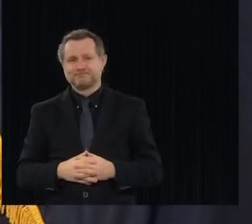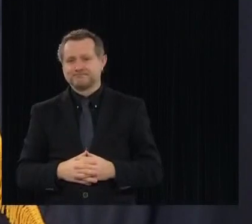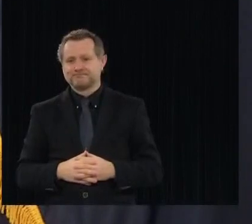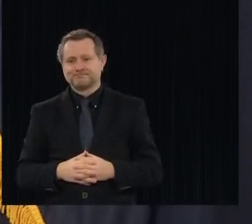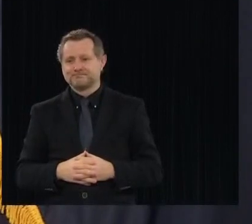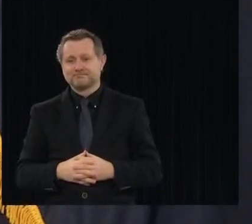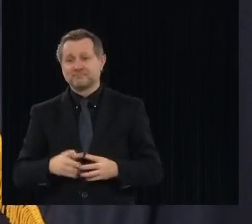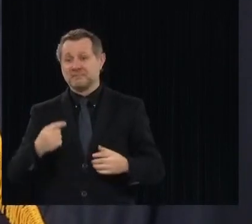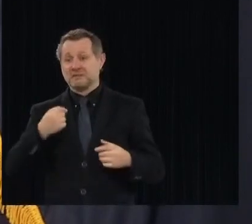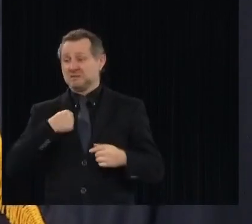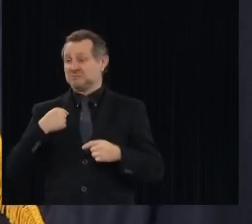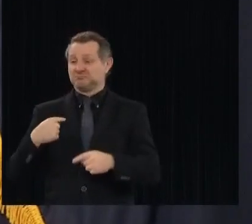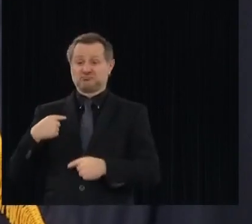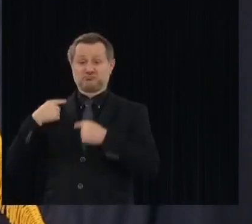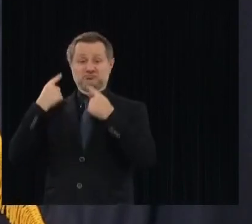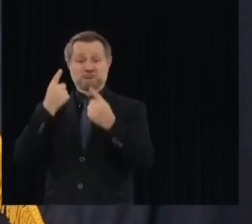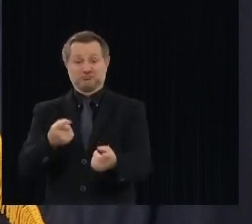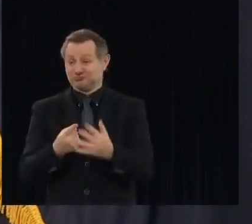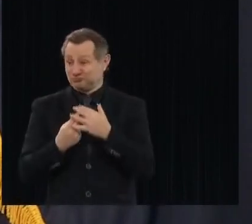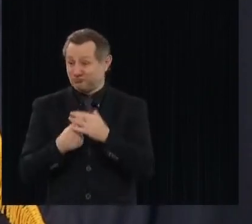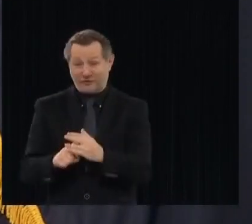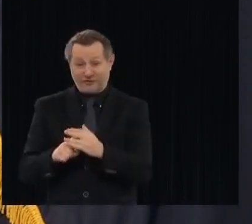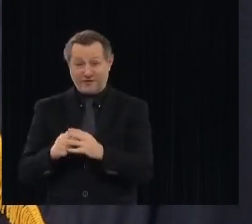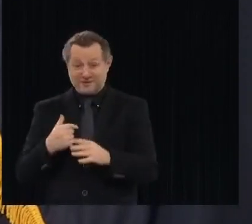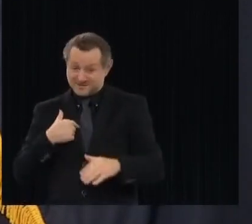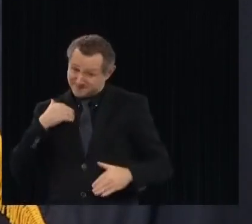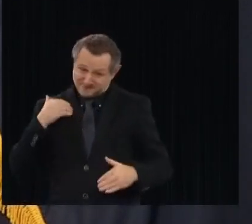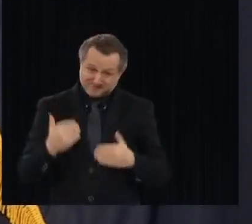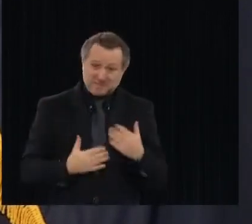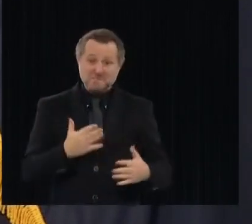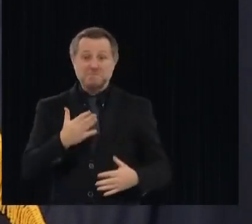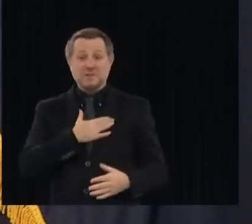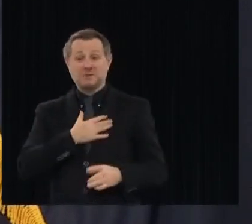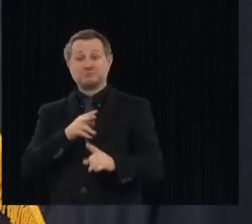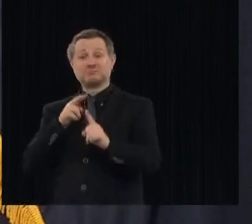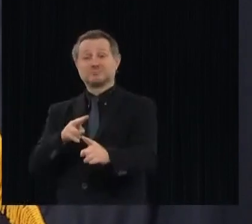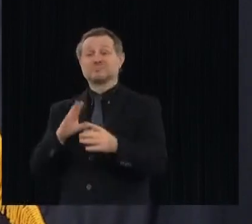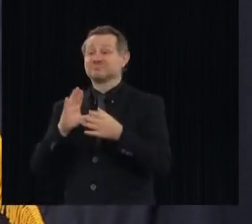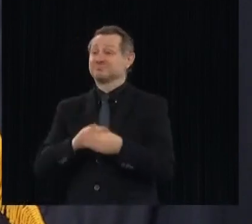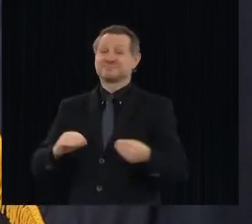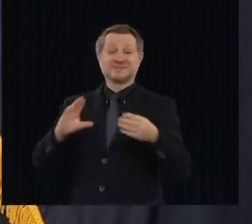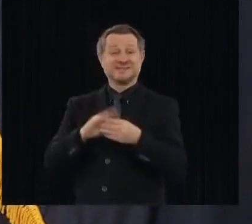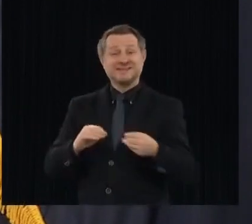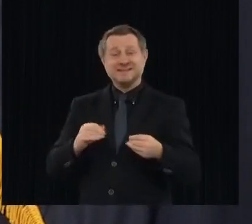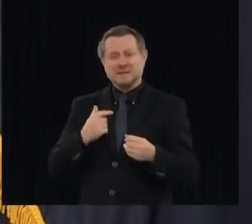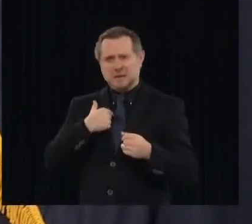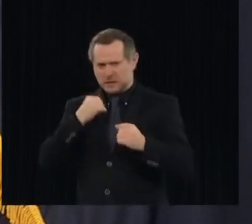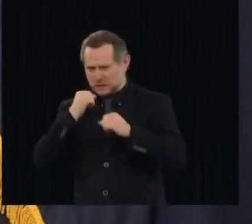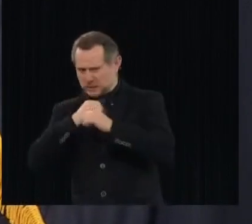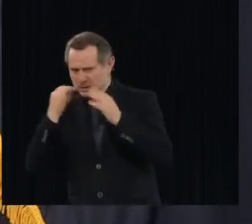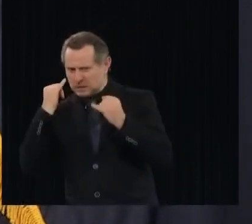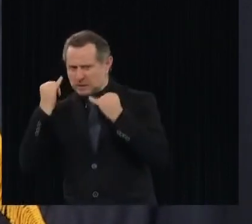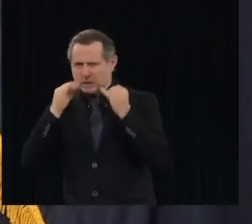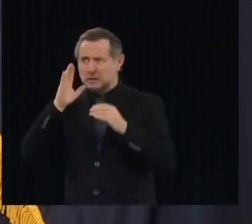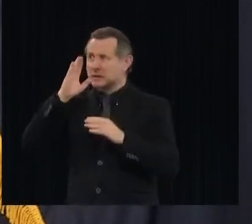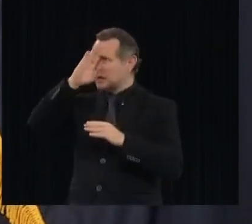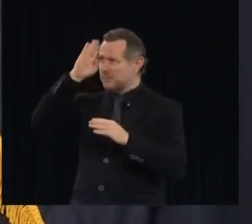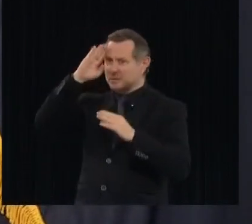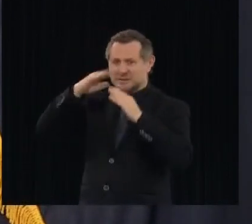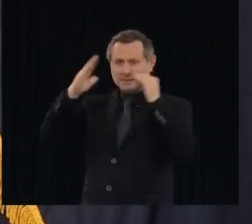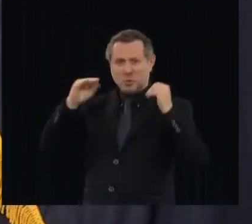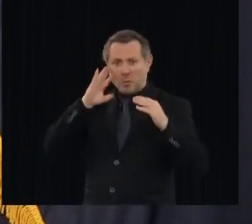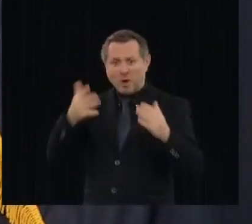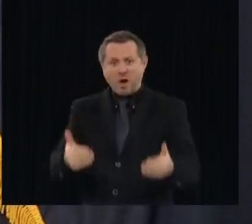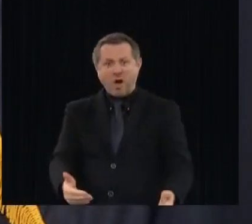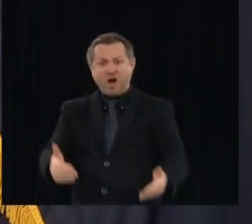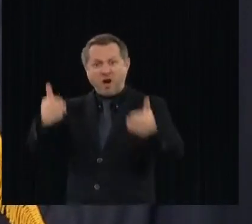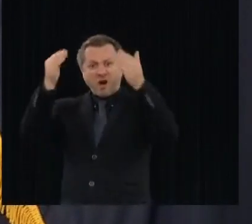WE ALWAYS HAD -- LISTEN, I SAID